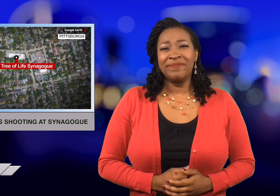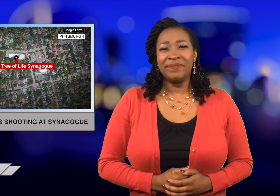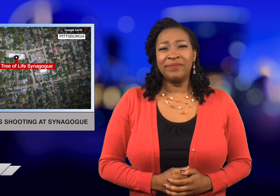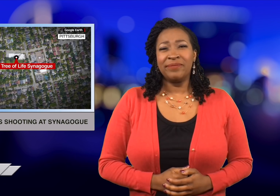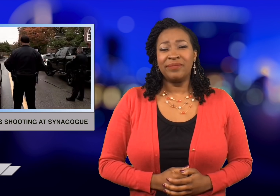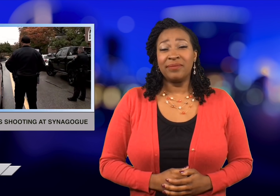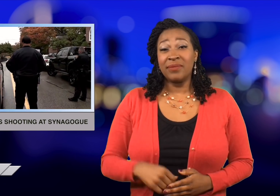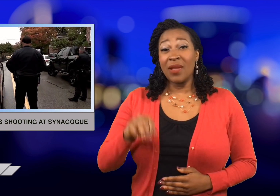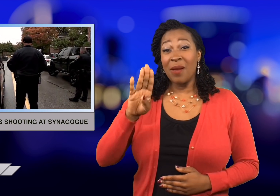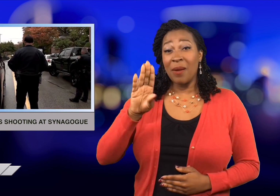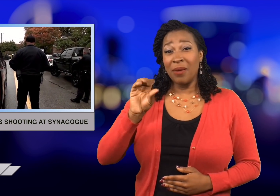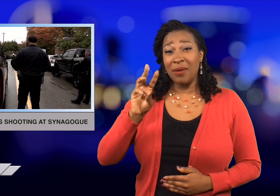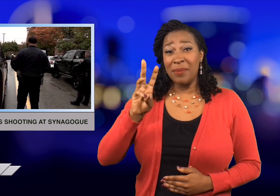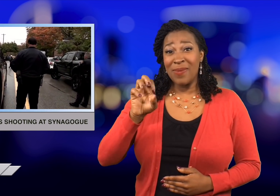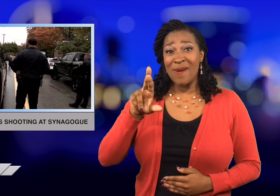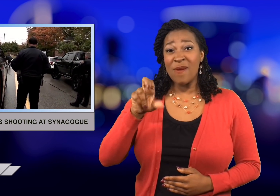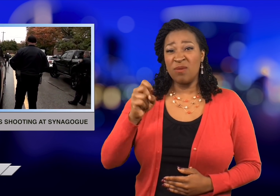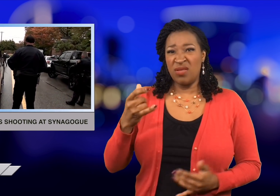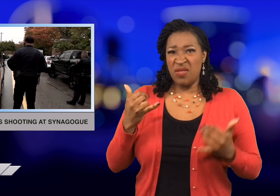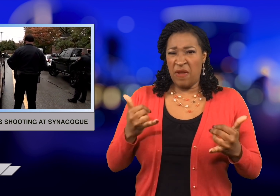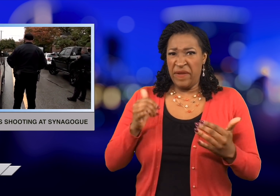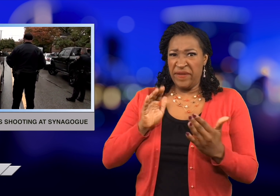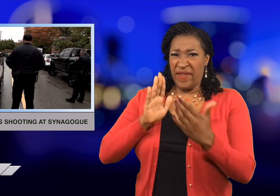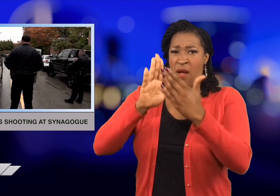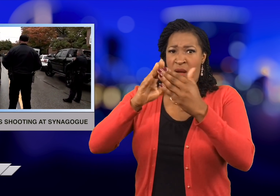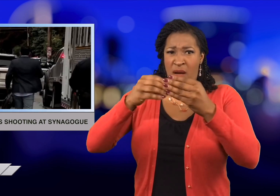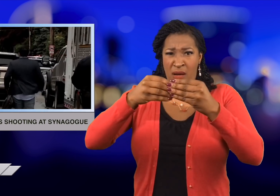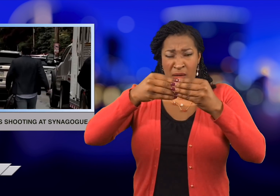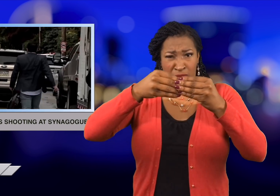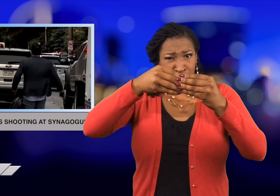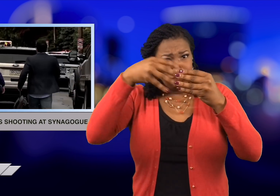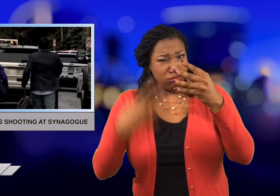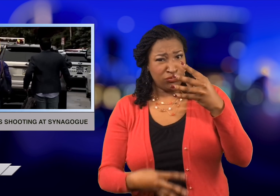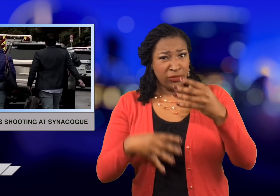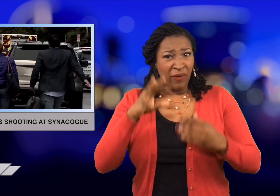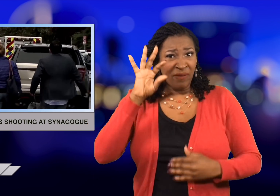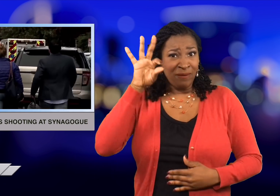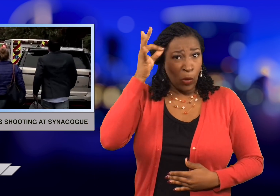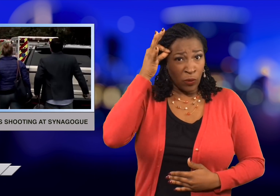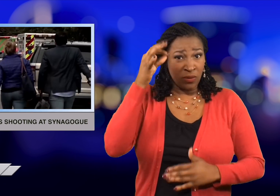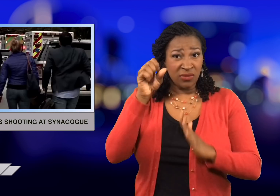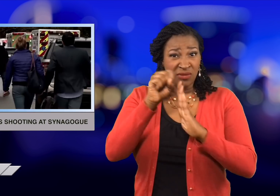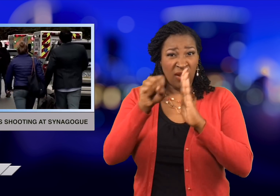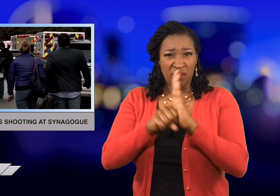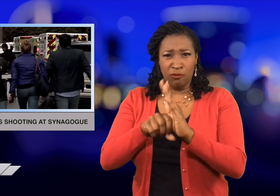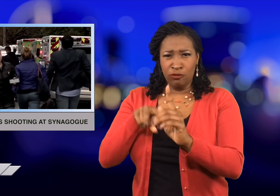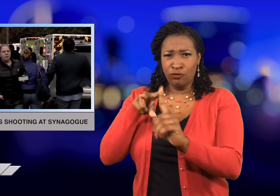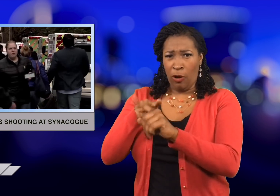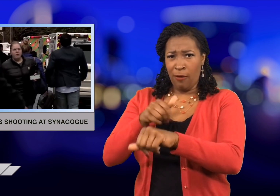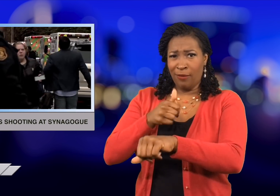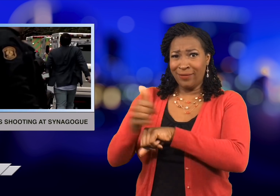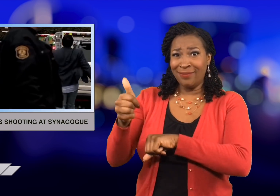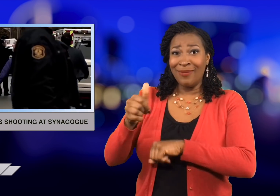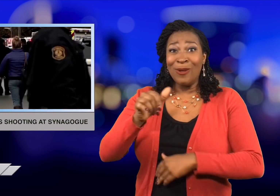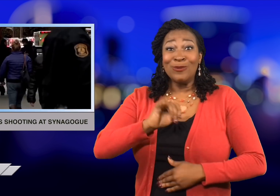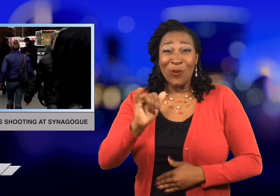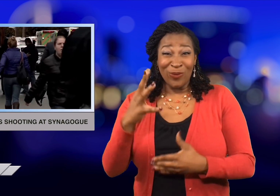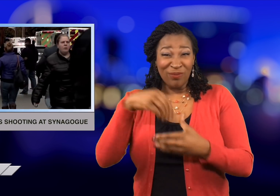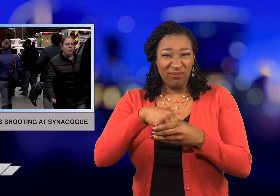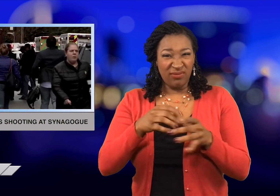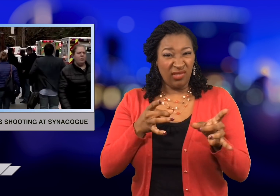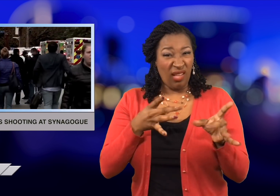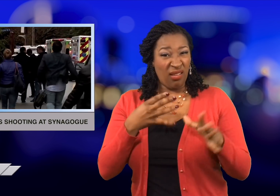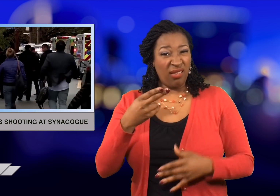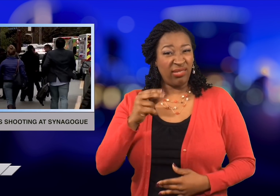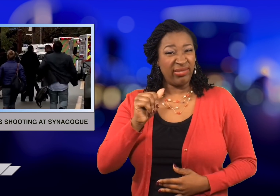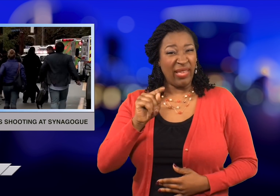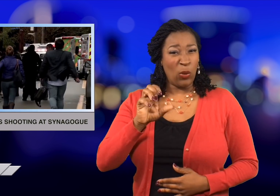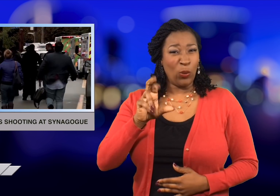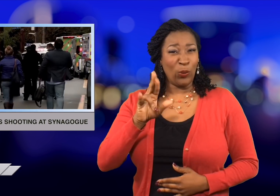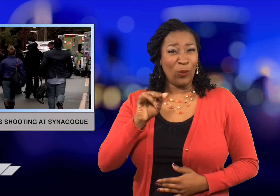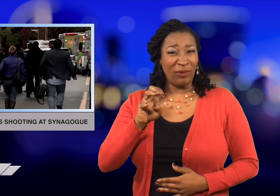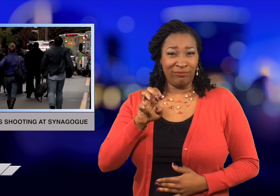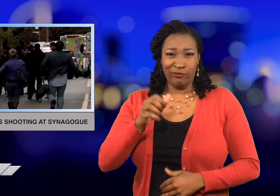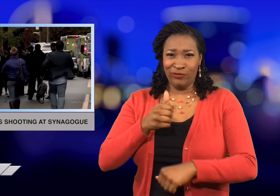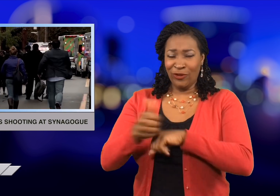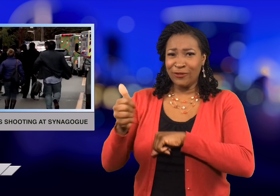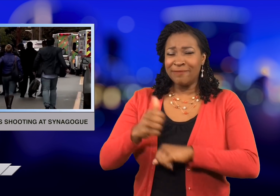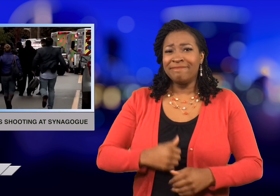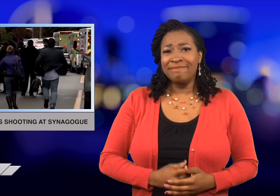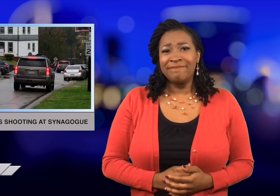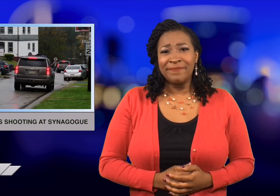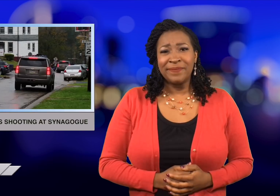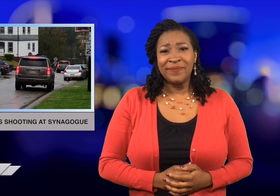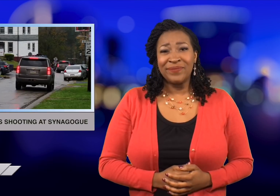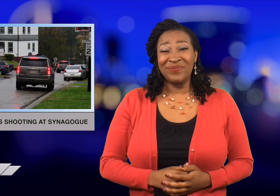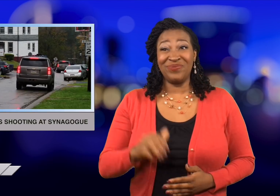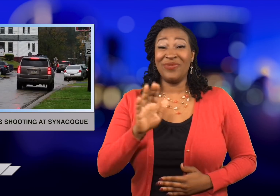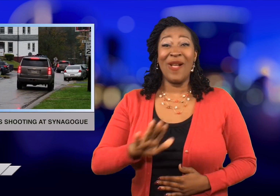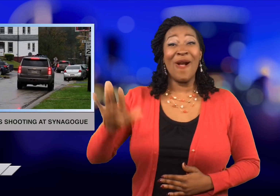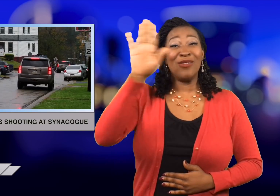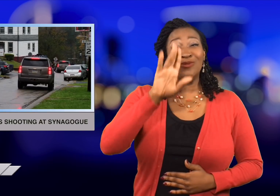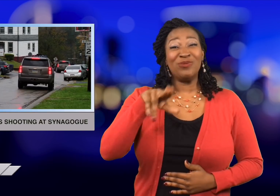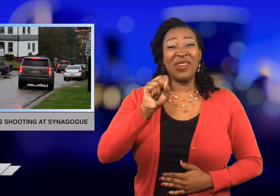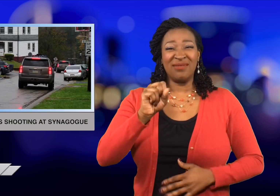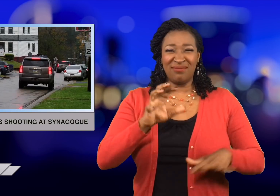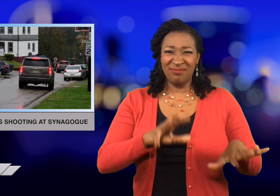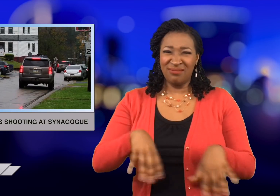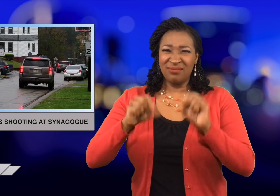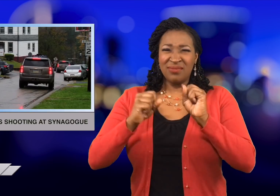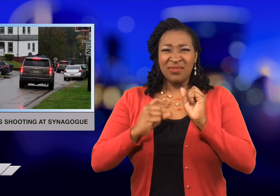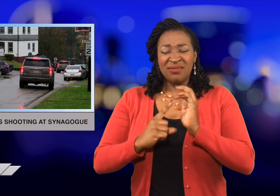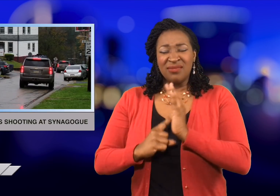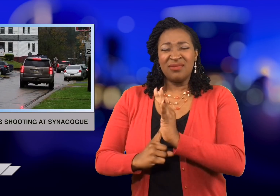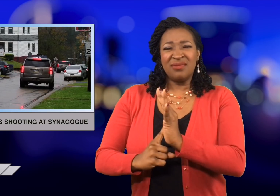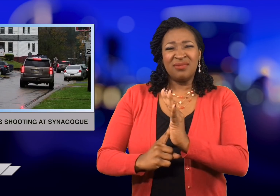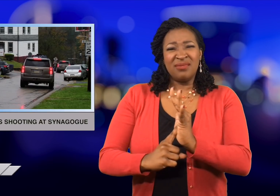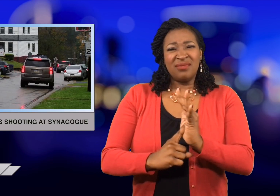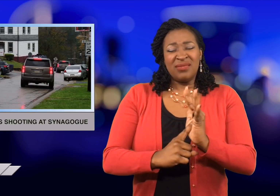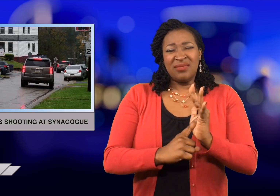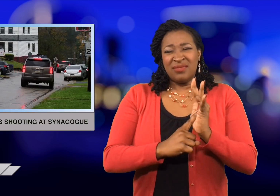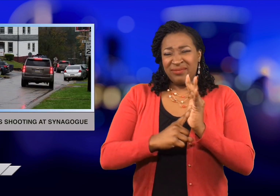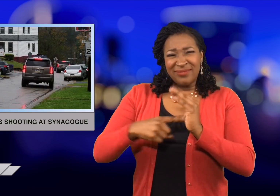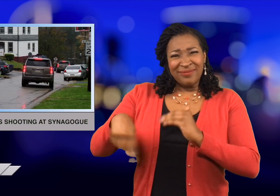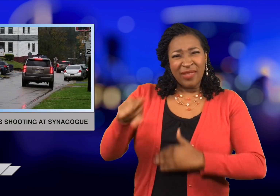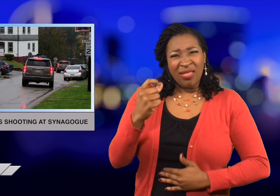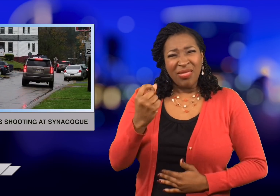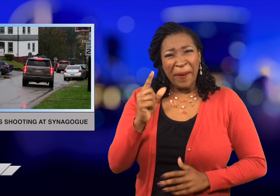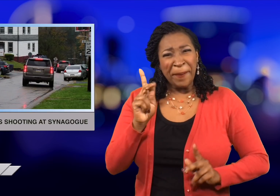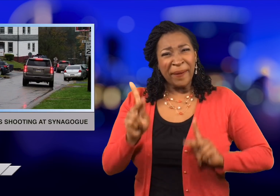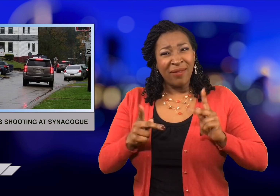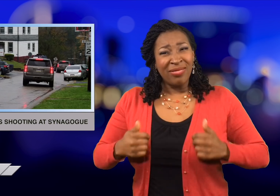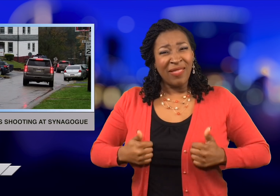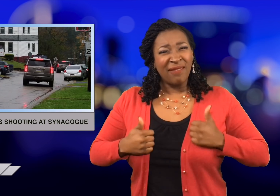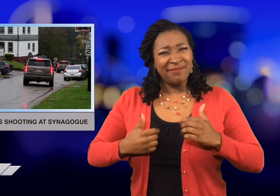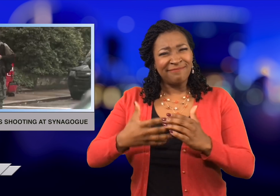Bowers faces 29 charges, including 11 counts of using a firearm to commit murder and hate